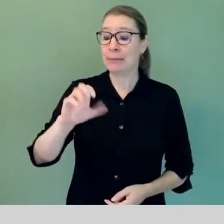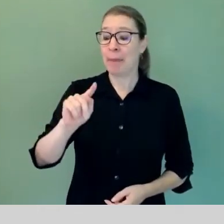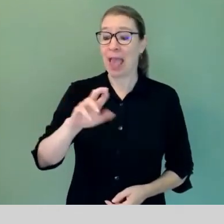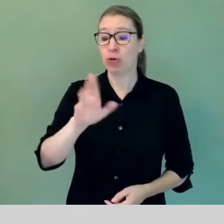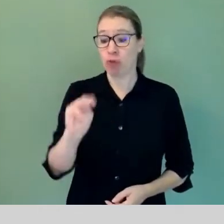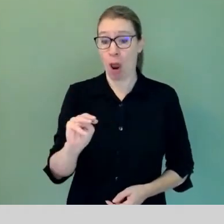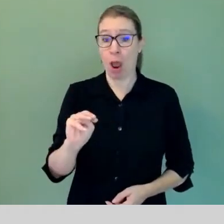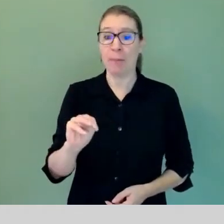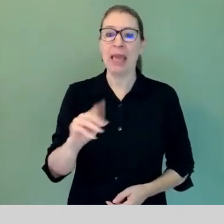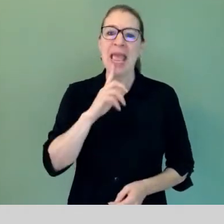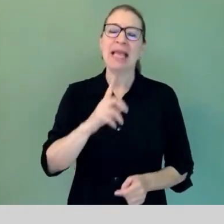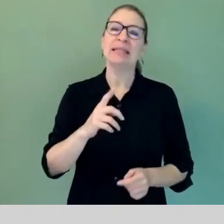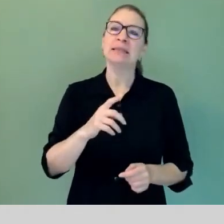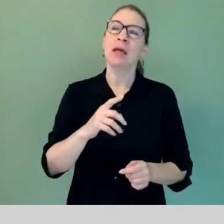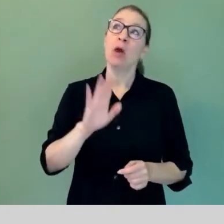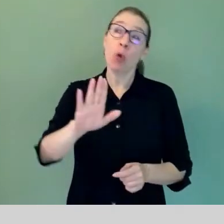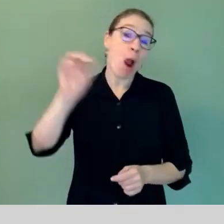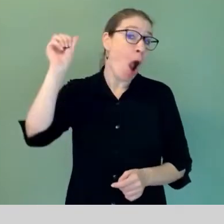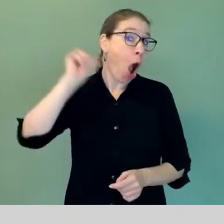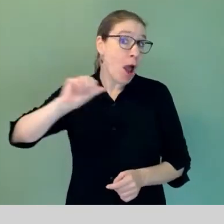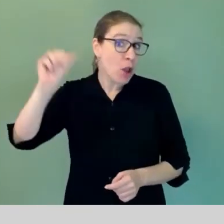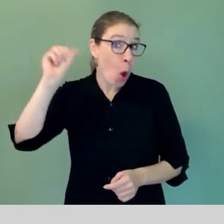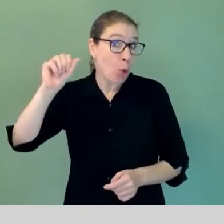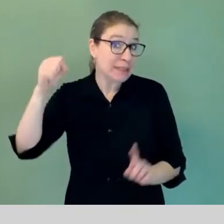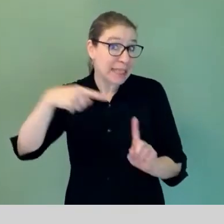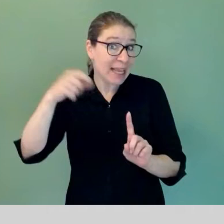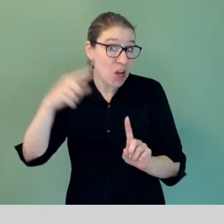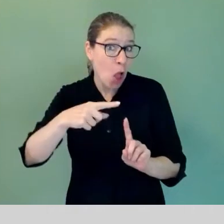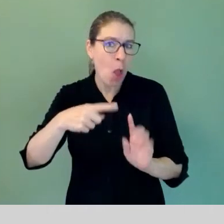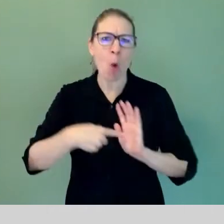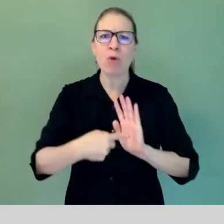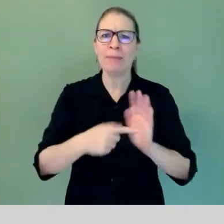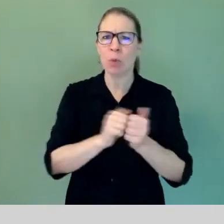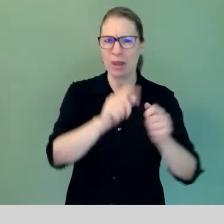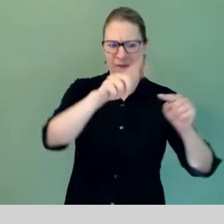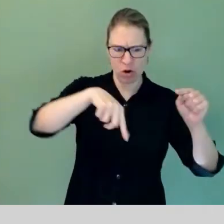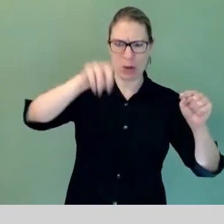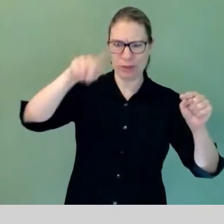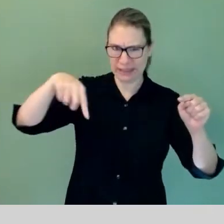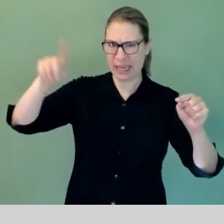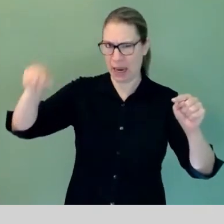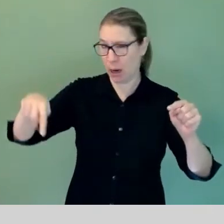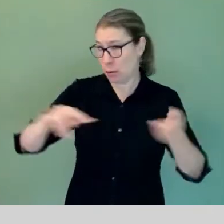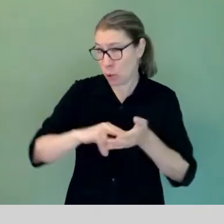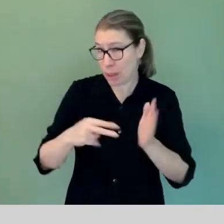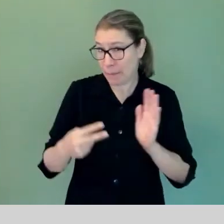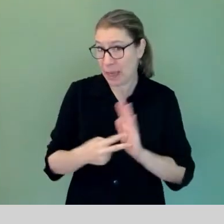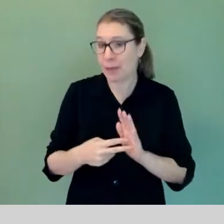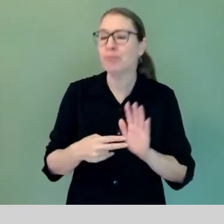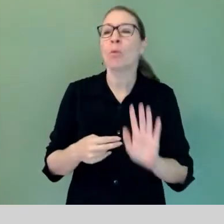So spectrum is your representation of your audio signal in the frequency domain. What does that mean?